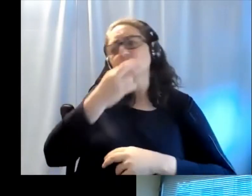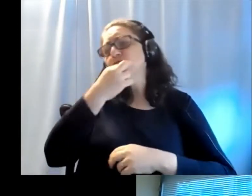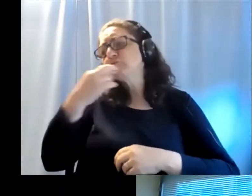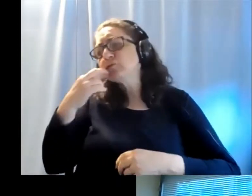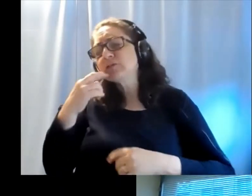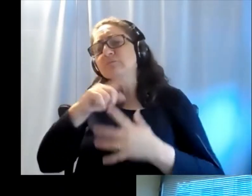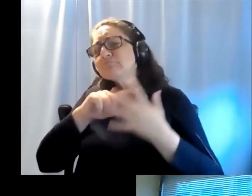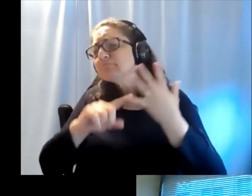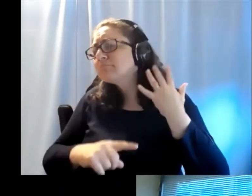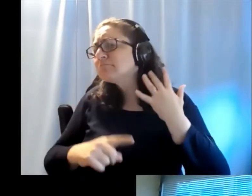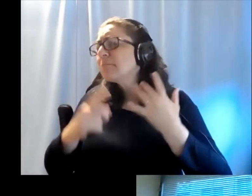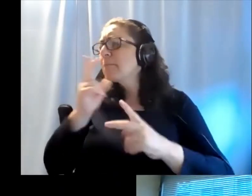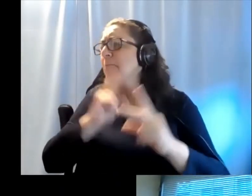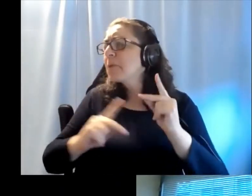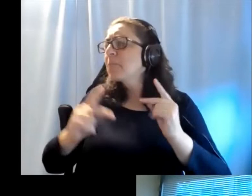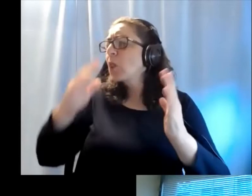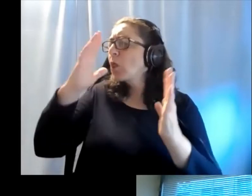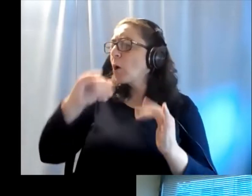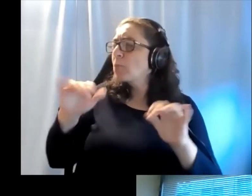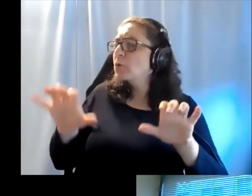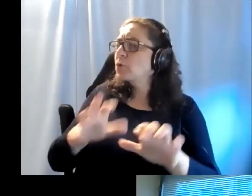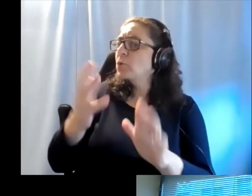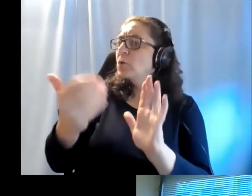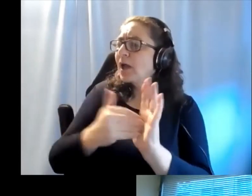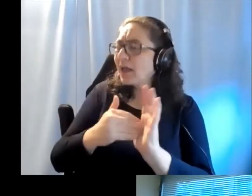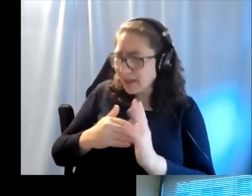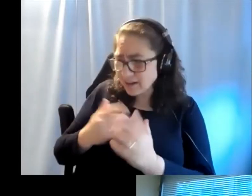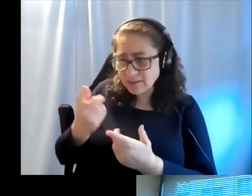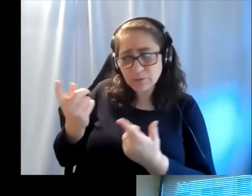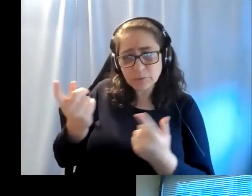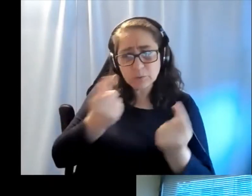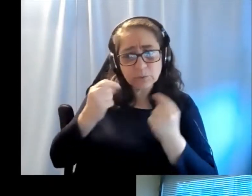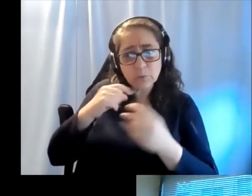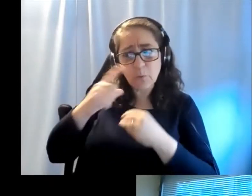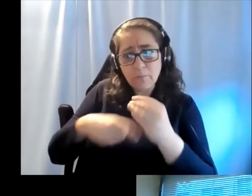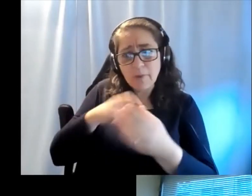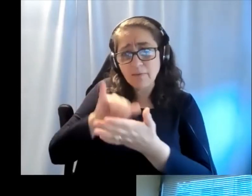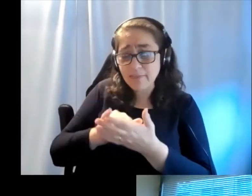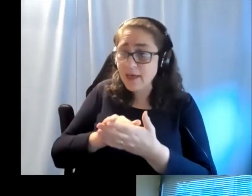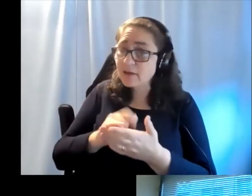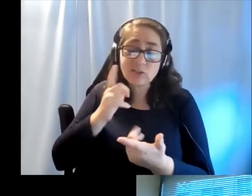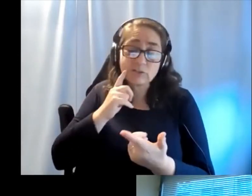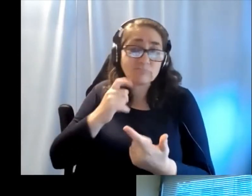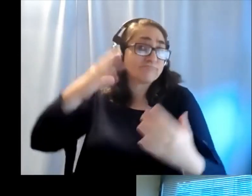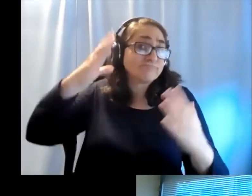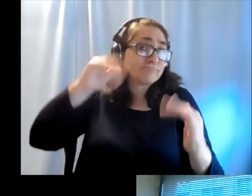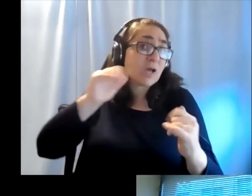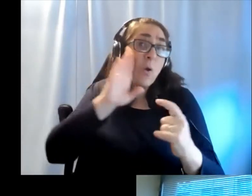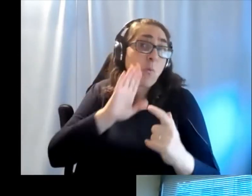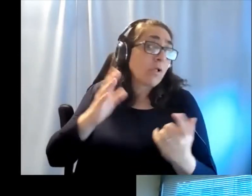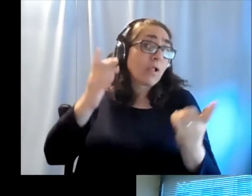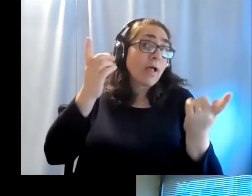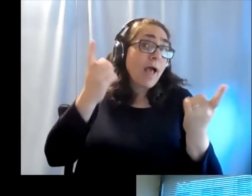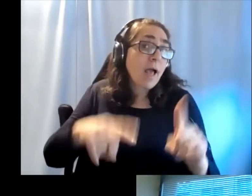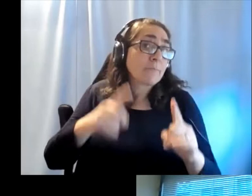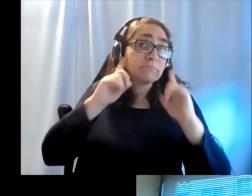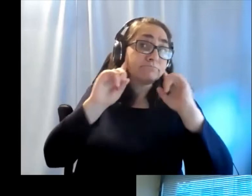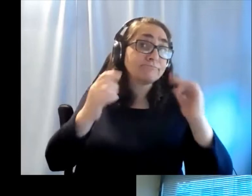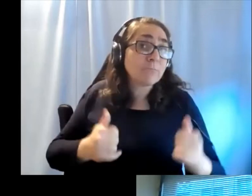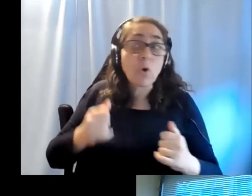can we do about it? Is there something that the average person can do to protect themselves?